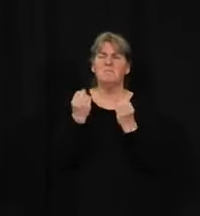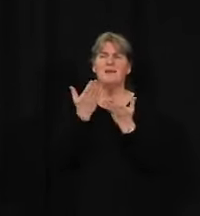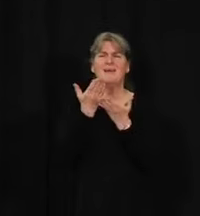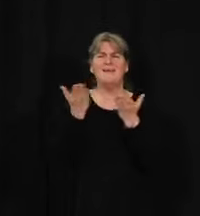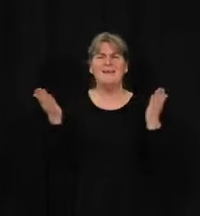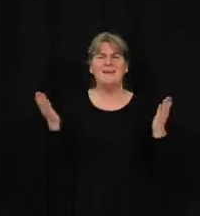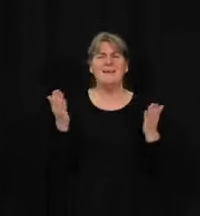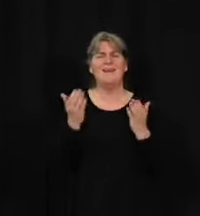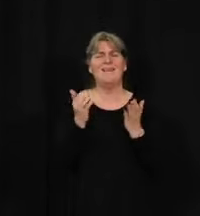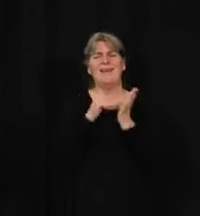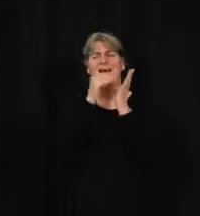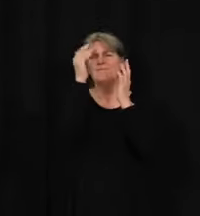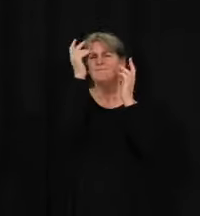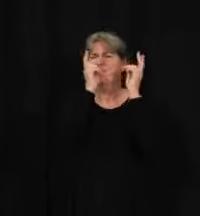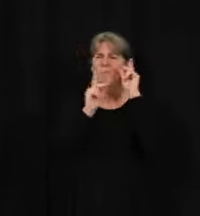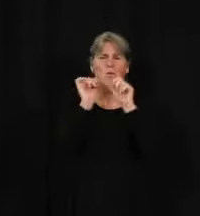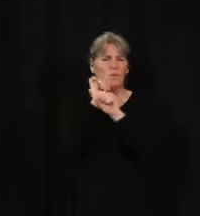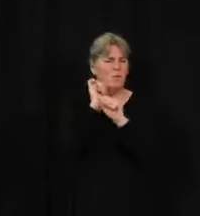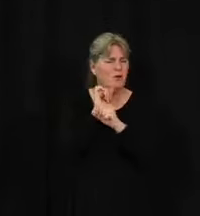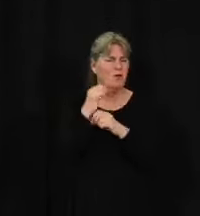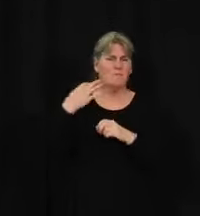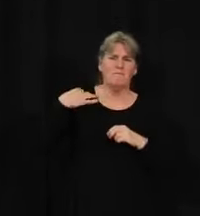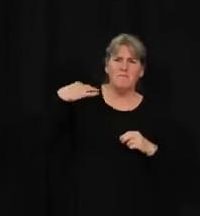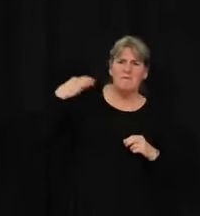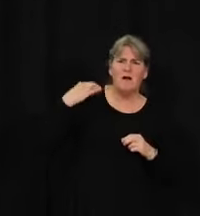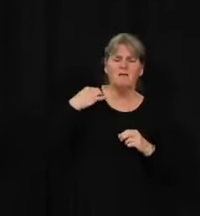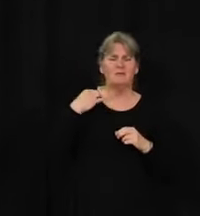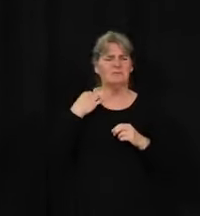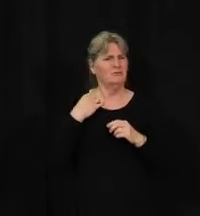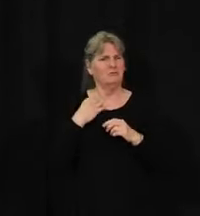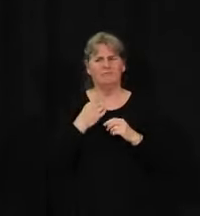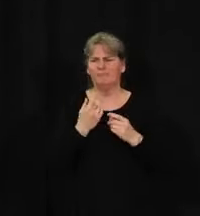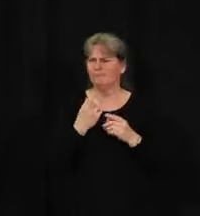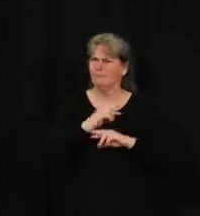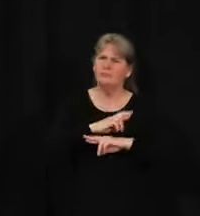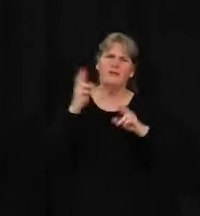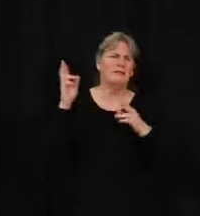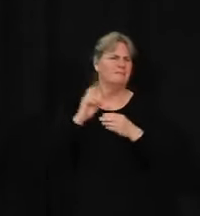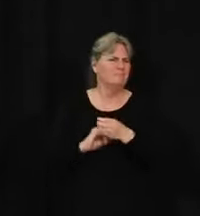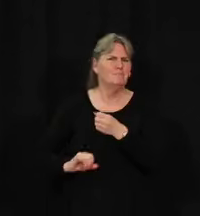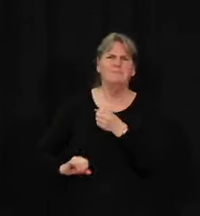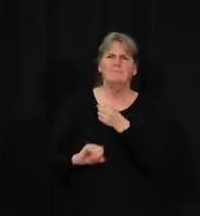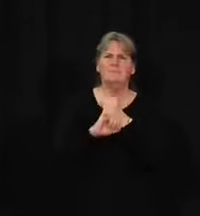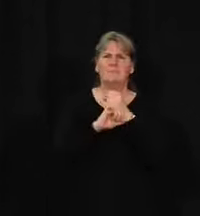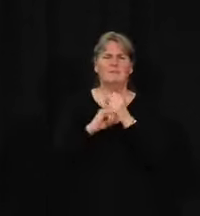and volunteers who continue to show up in so many different ways to help those who cannot